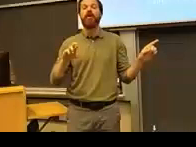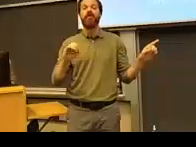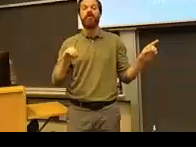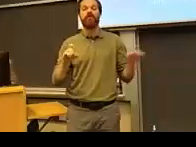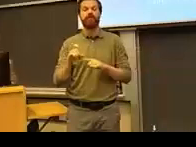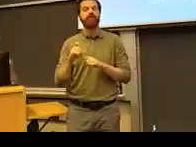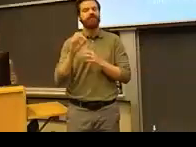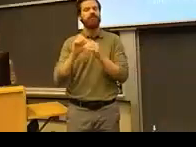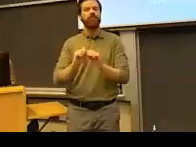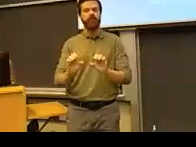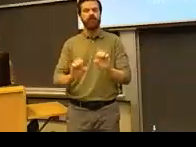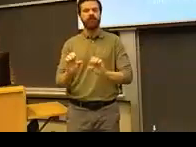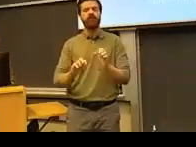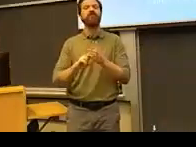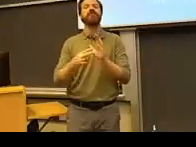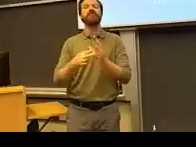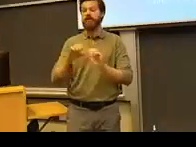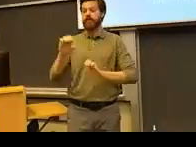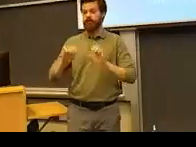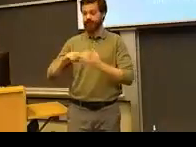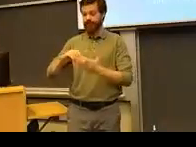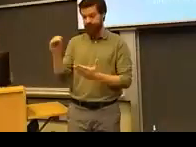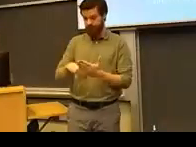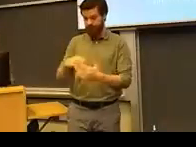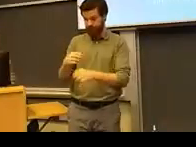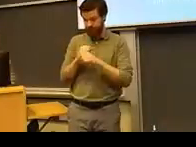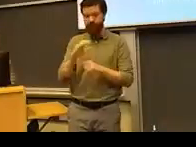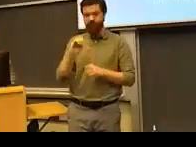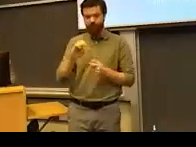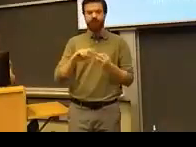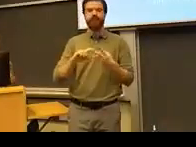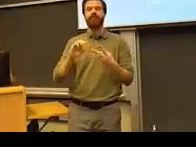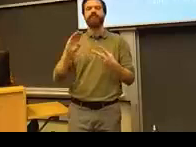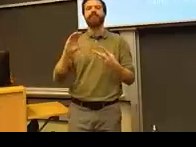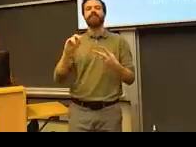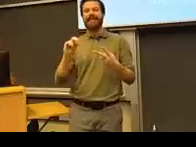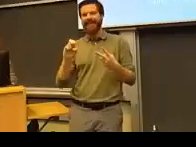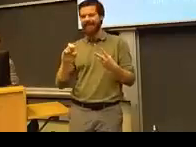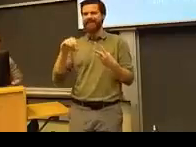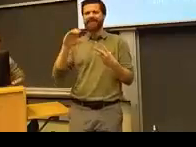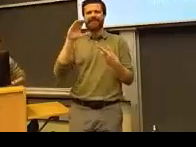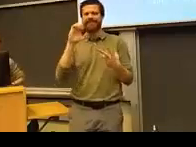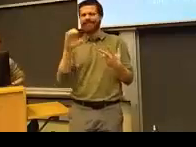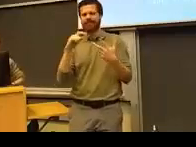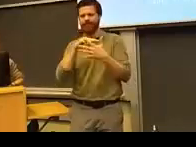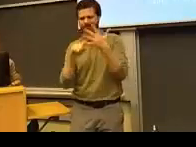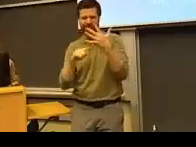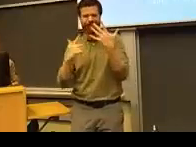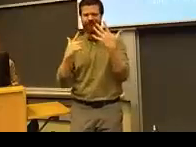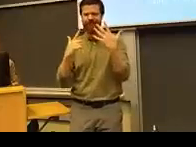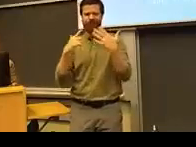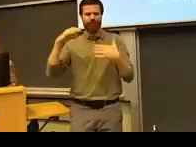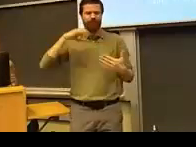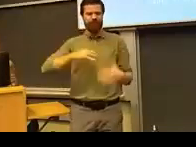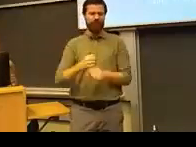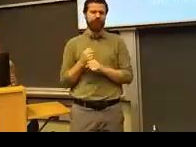evaluation so you can get credit for CME and CNE and whatever other CES there are um and also we'll